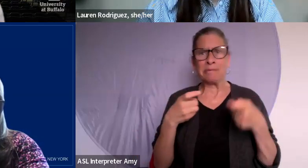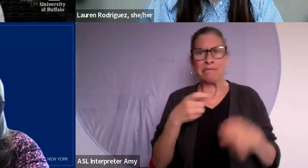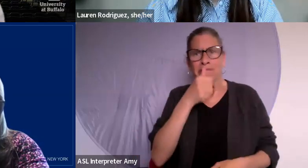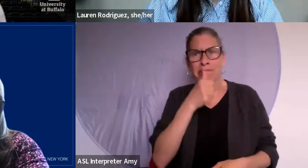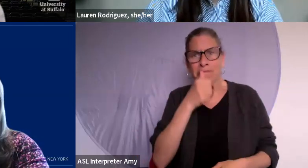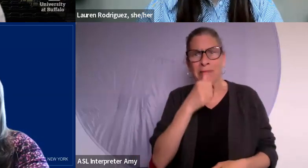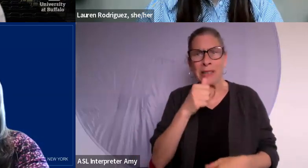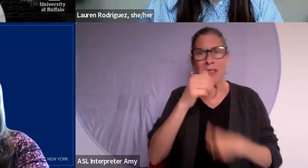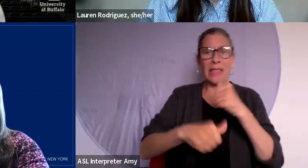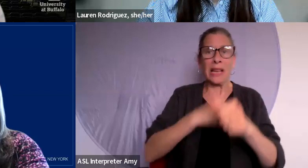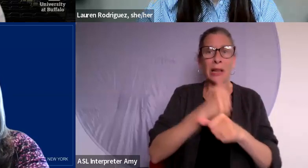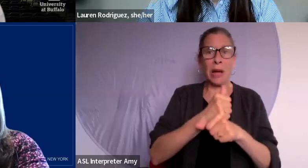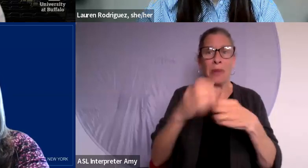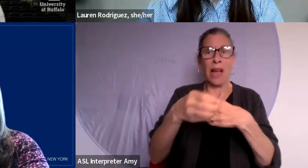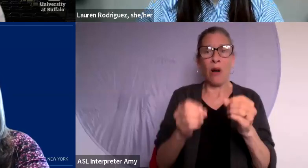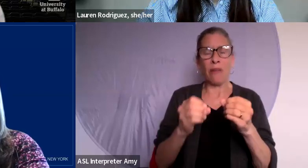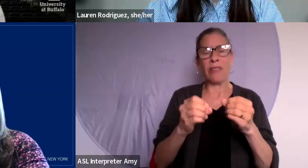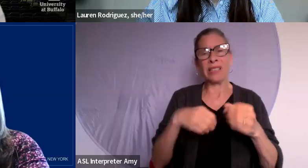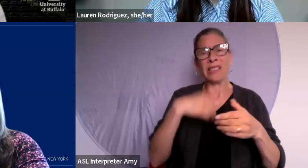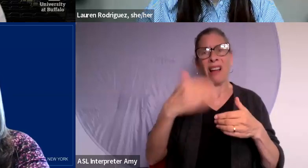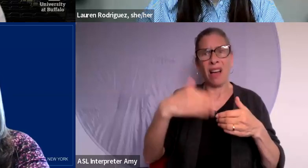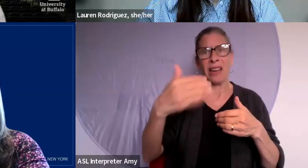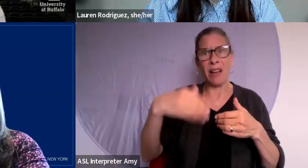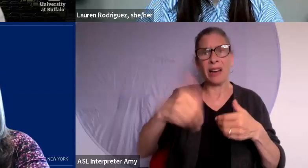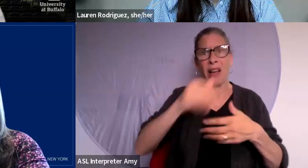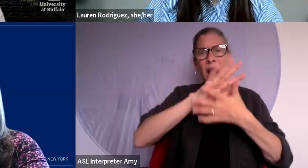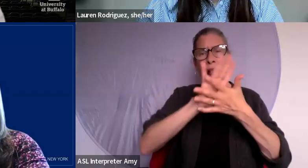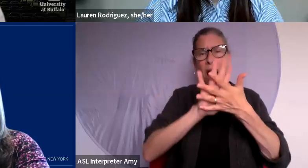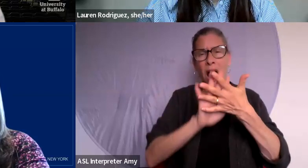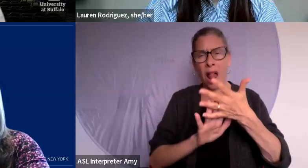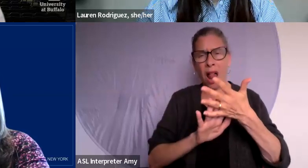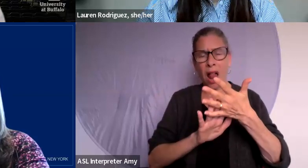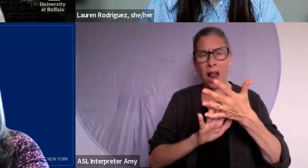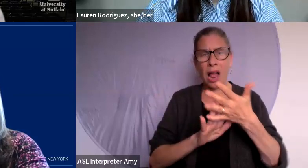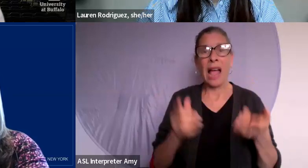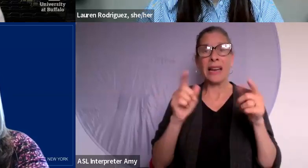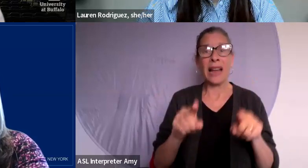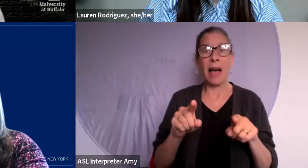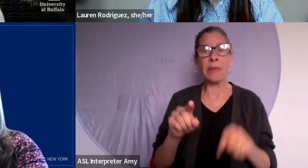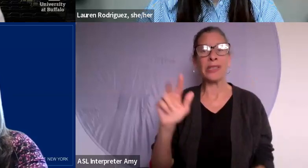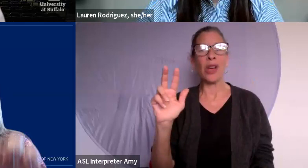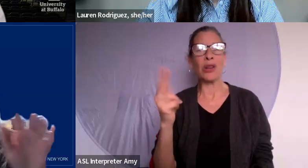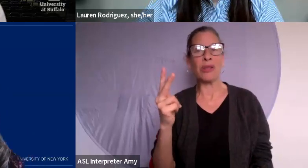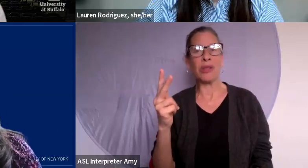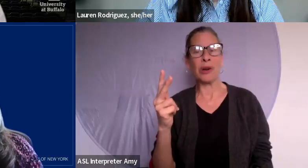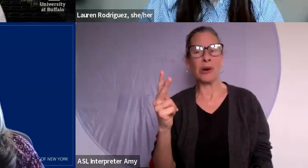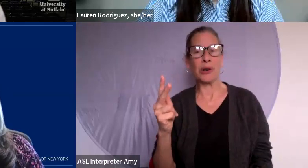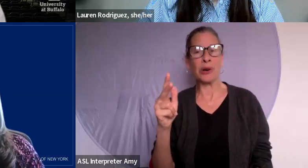office, on and on that list goes. And almost all of it now happened on third party platforms. So I think it is